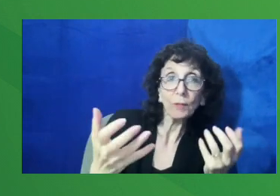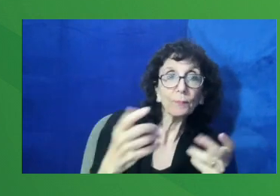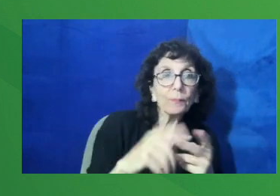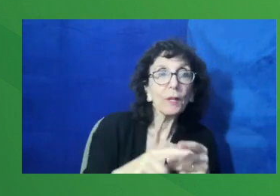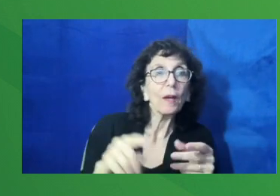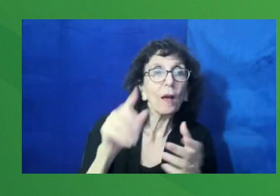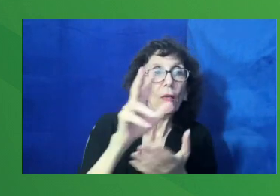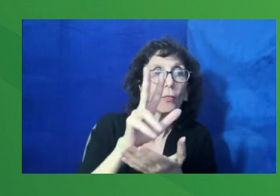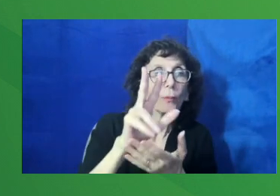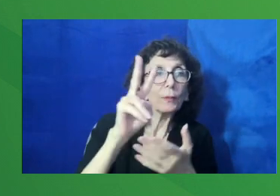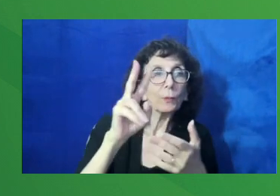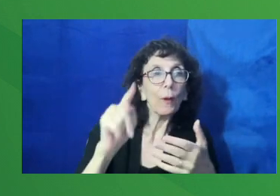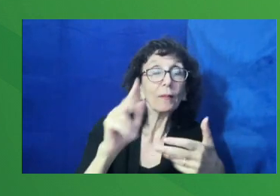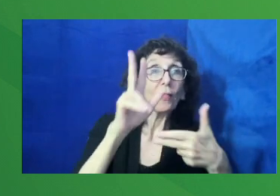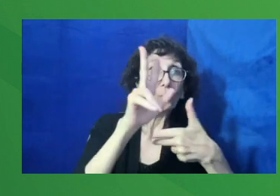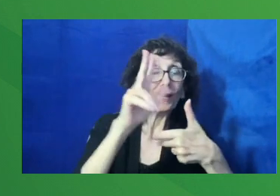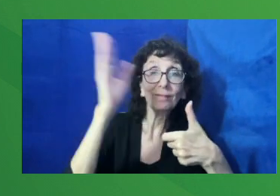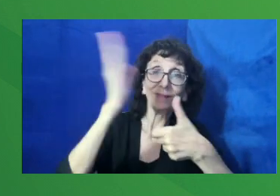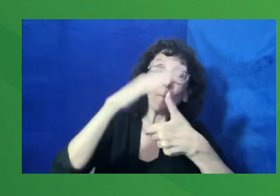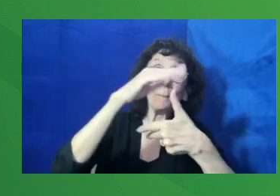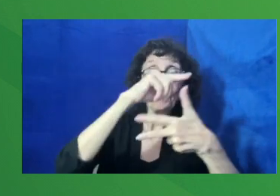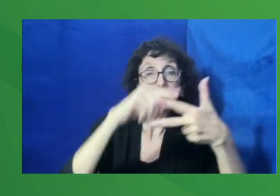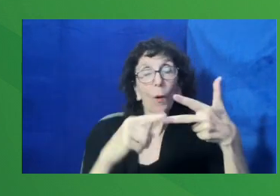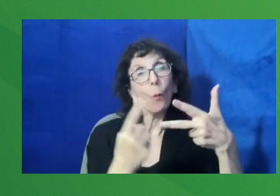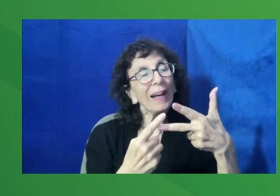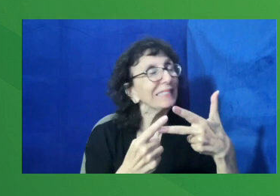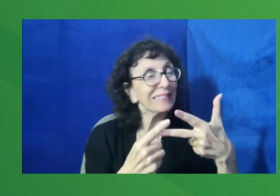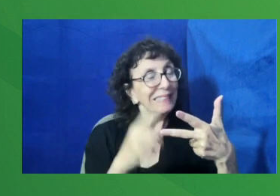three being the most effective and one being the one that needs the most work. Next slide, please.